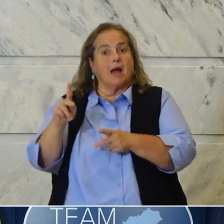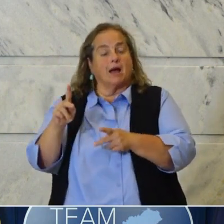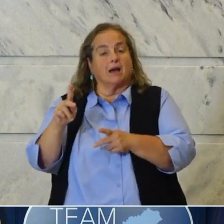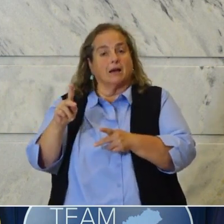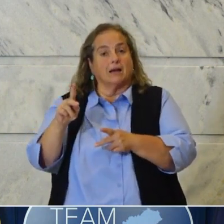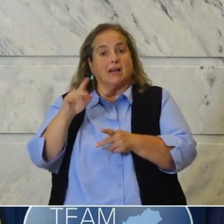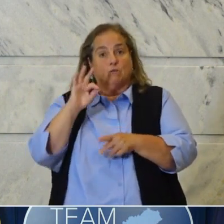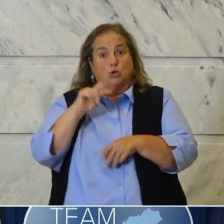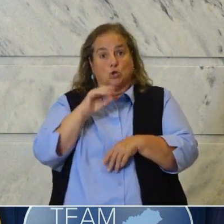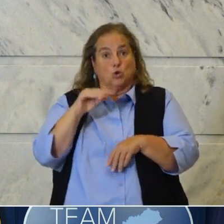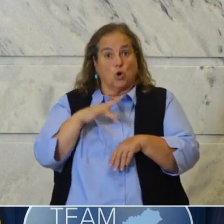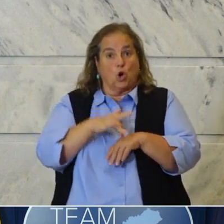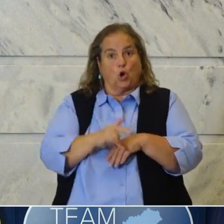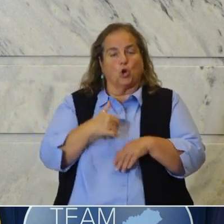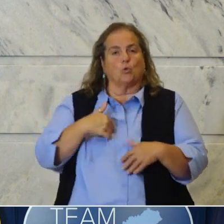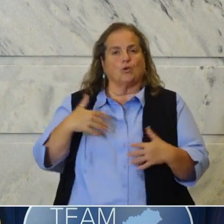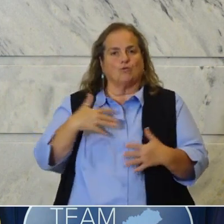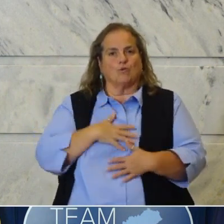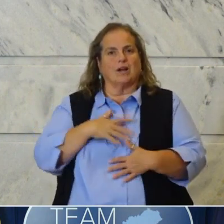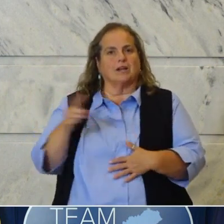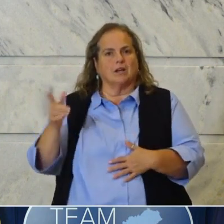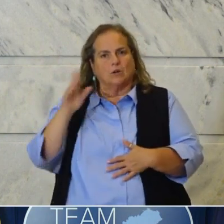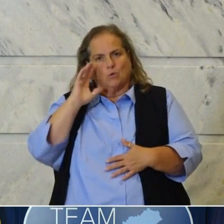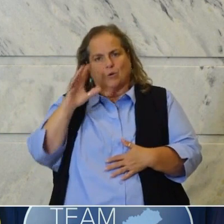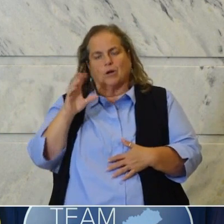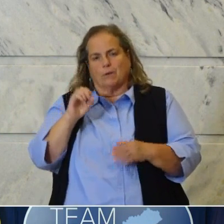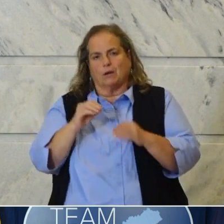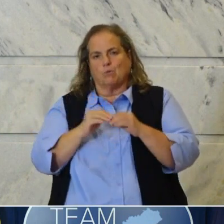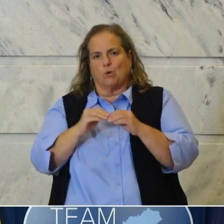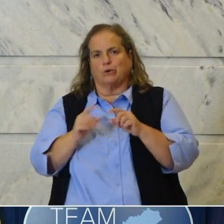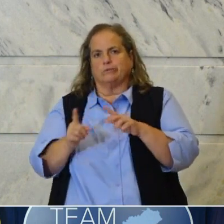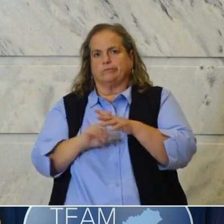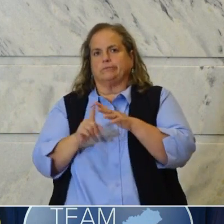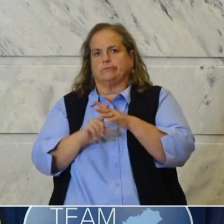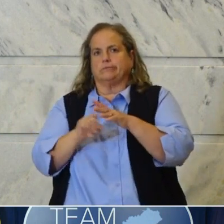early, I believe that this is gonna be populated very quickly. We've already